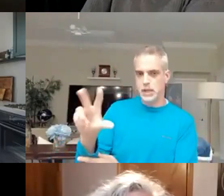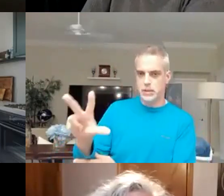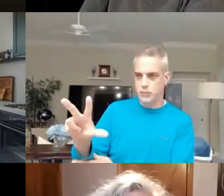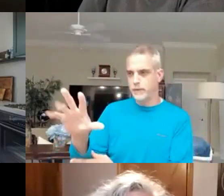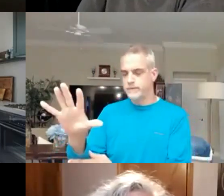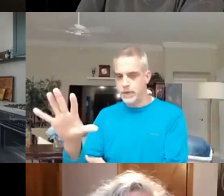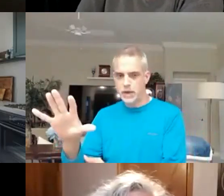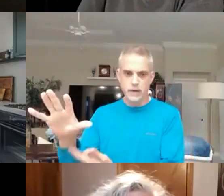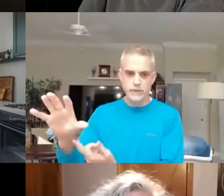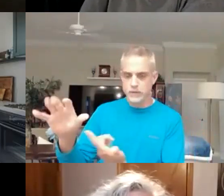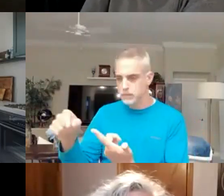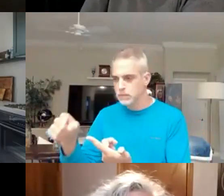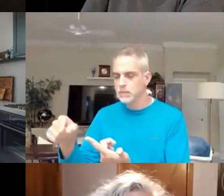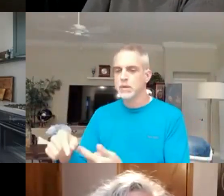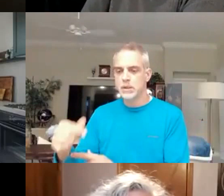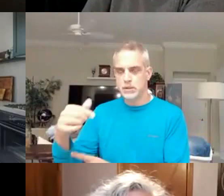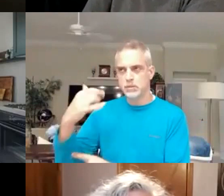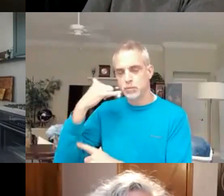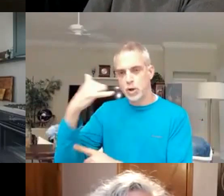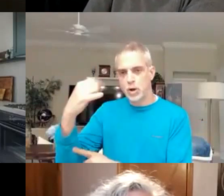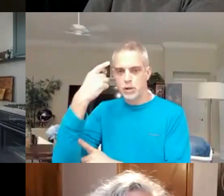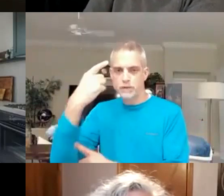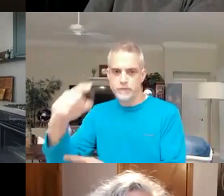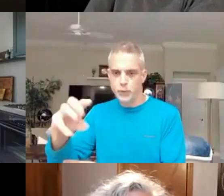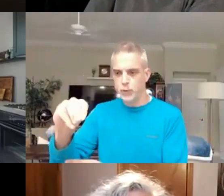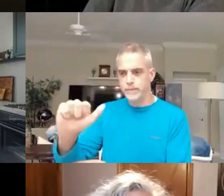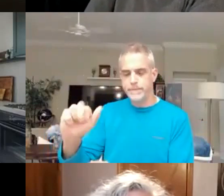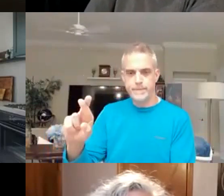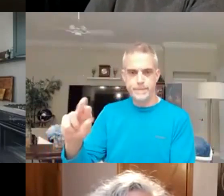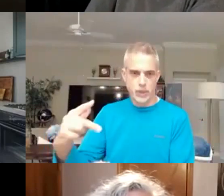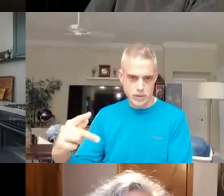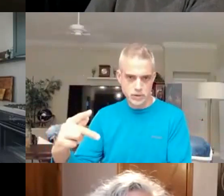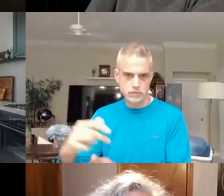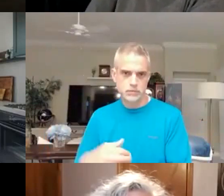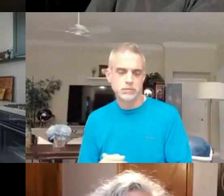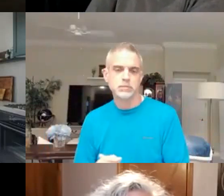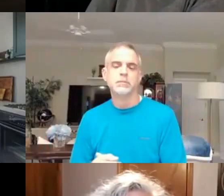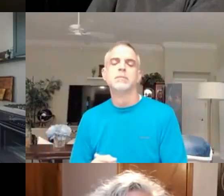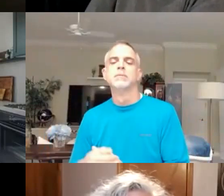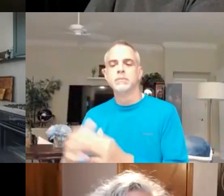for an operating, an operator like "hi this is operator 305 and I'm calling for Mark Maguire".